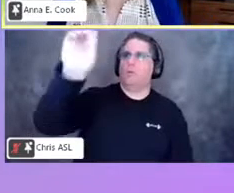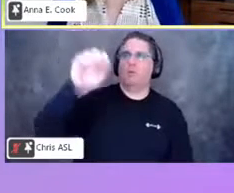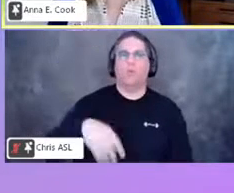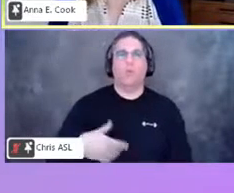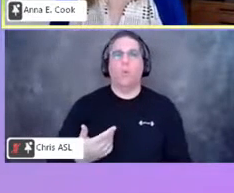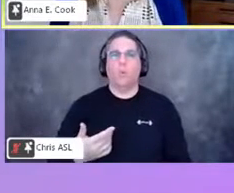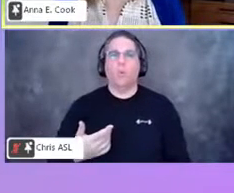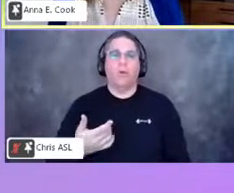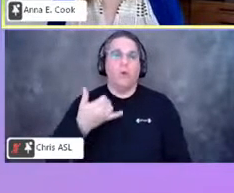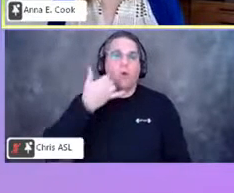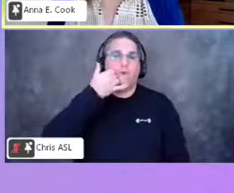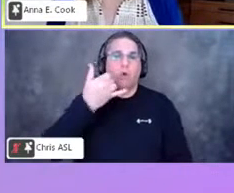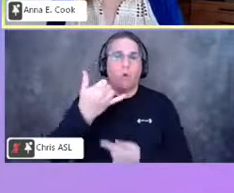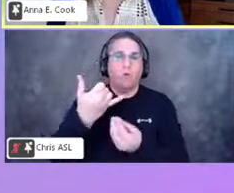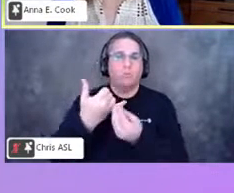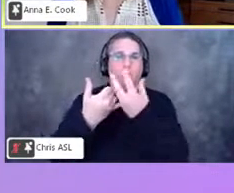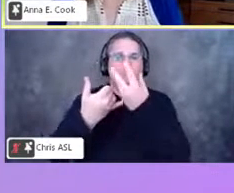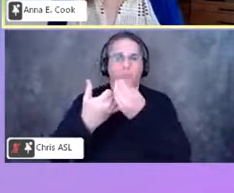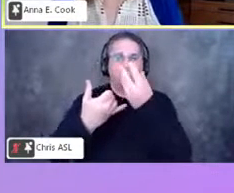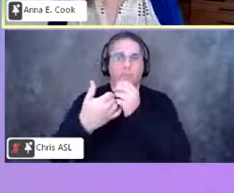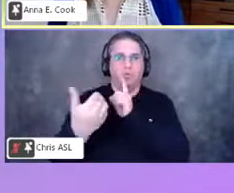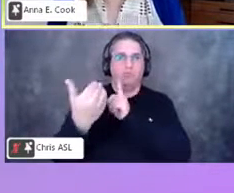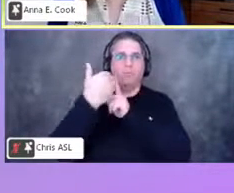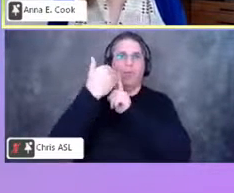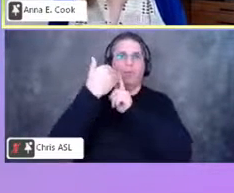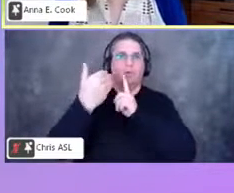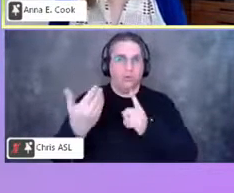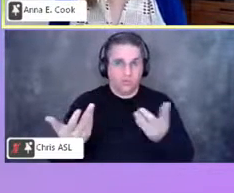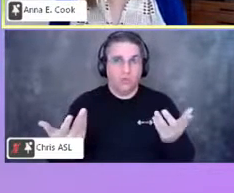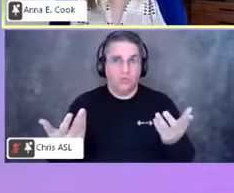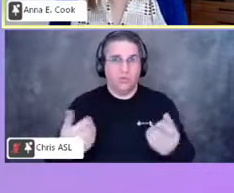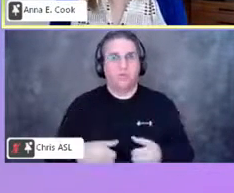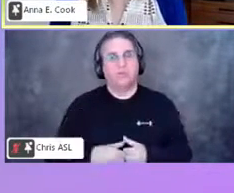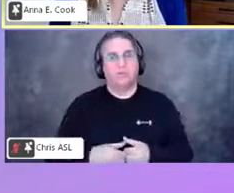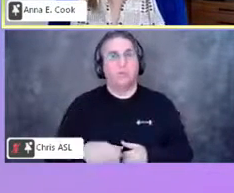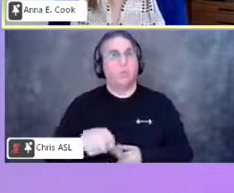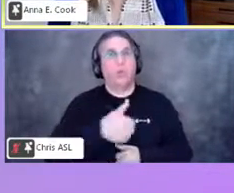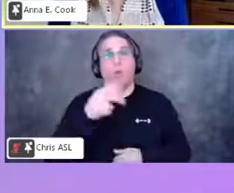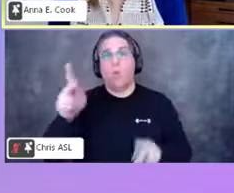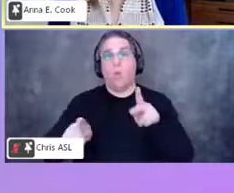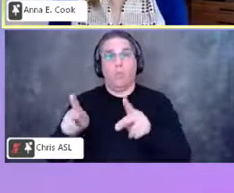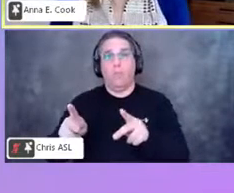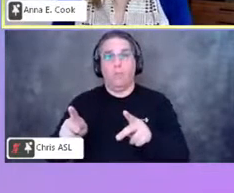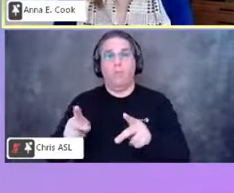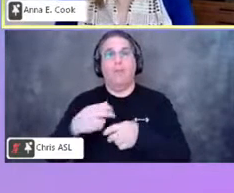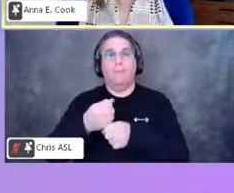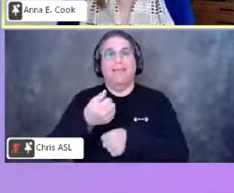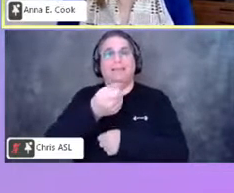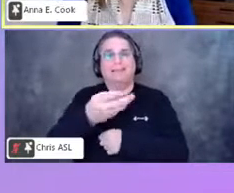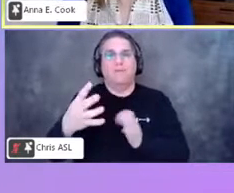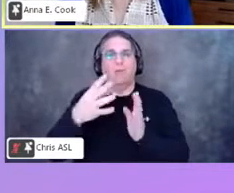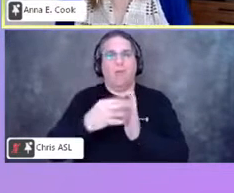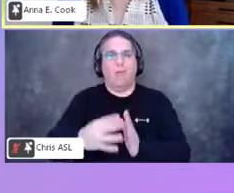like a reminder on a smartphone and some people make multiple copies of keys because they might